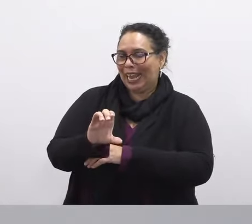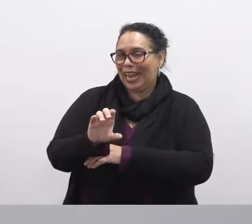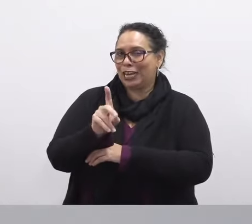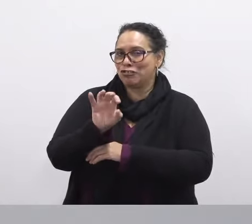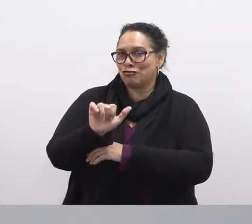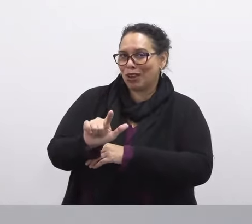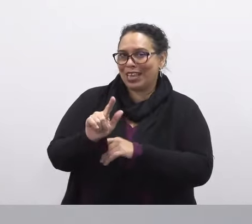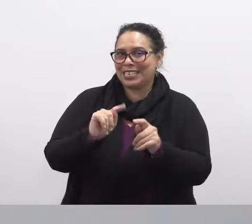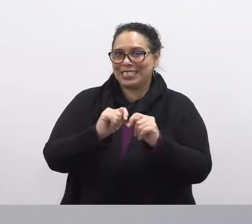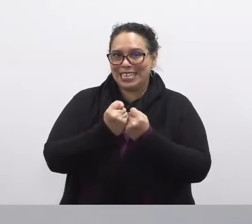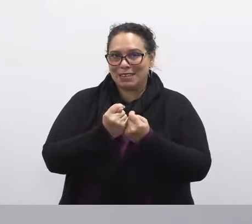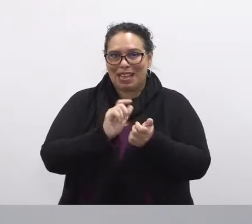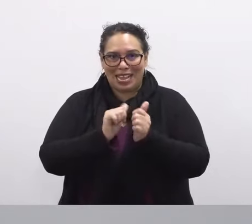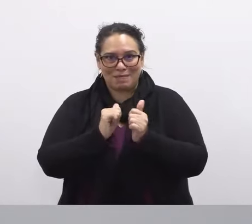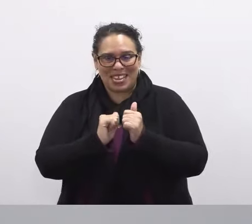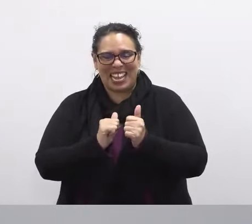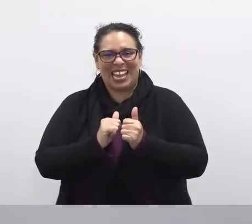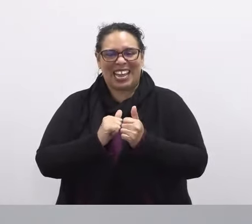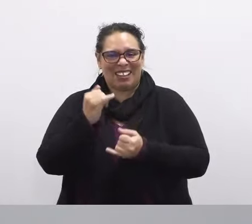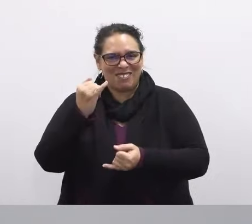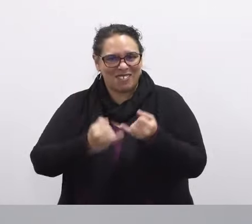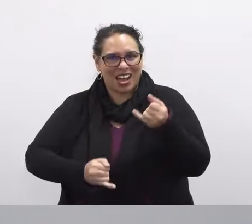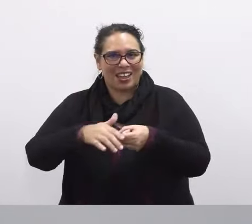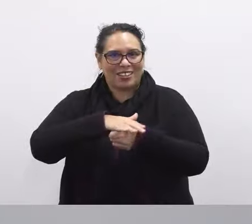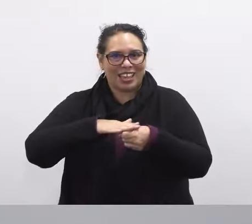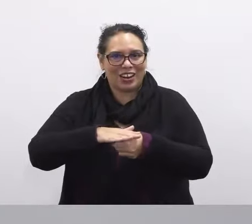competed in the final area qualifying meet.